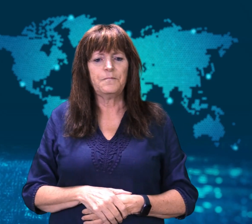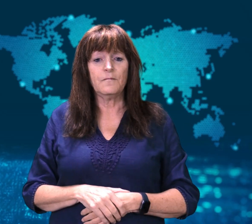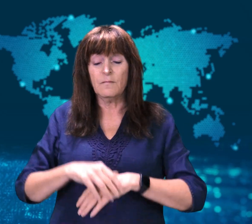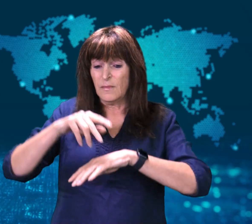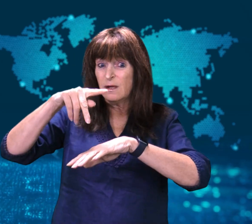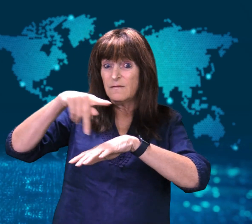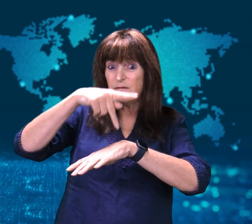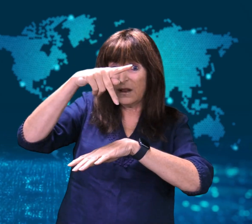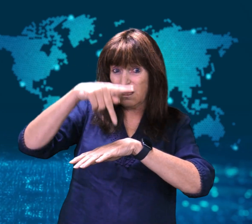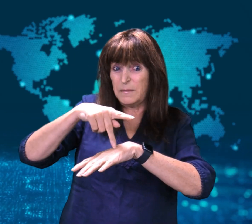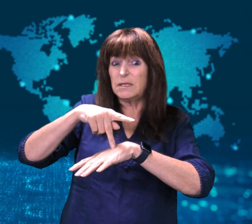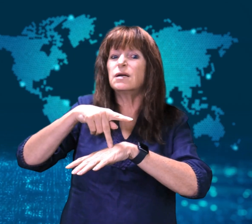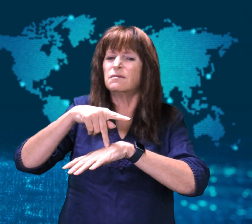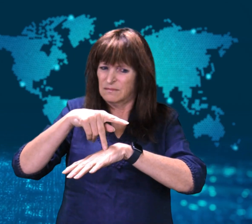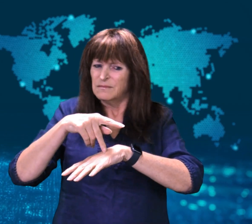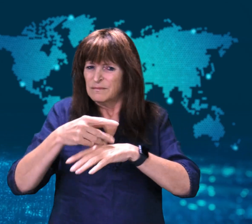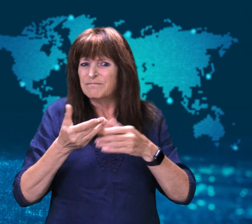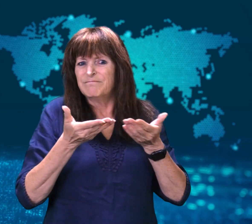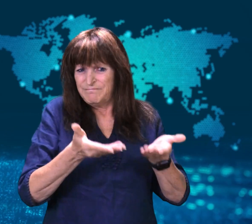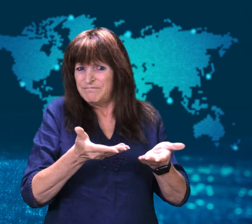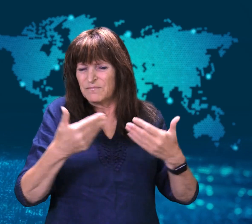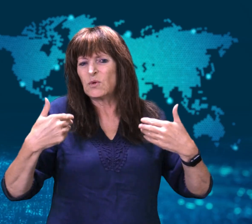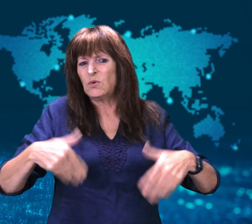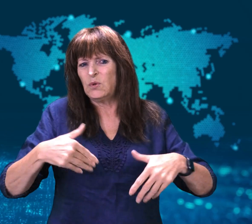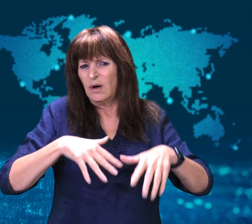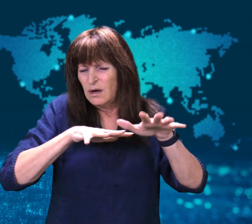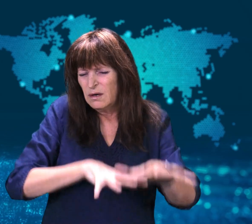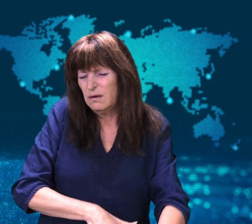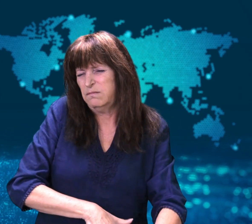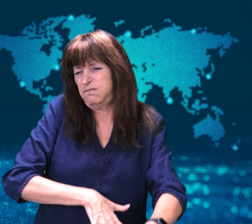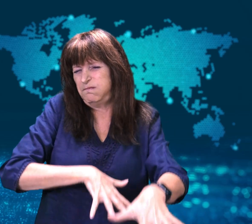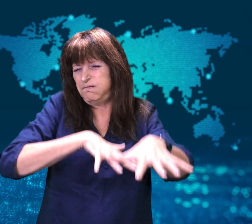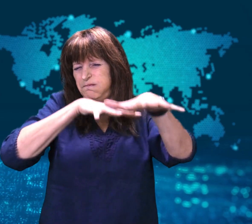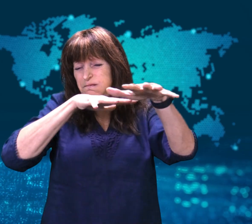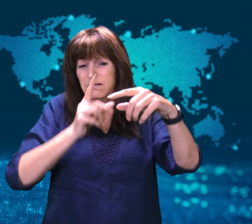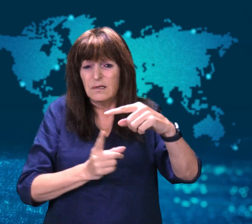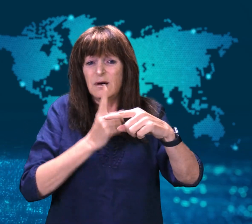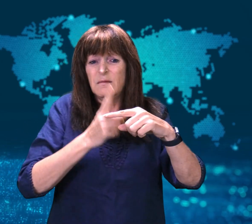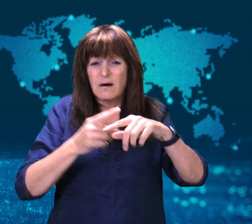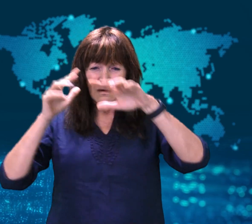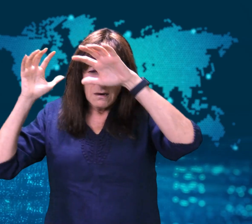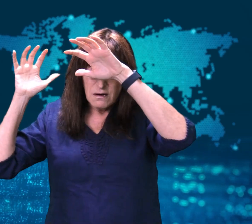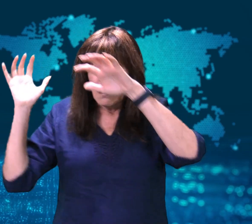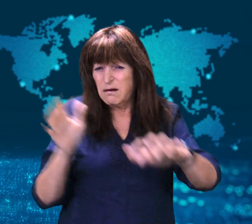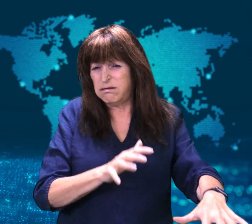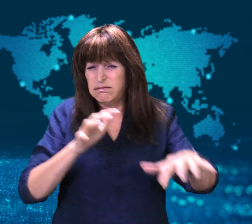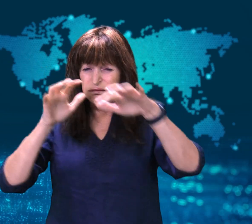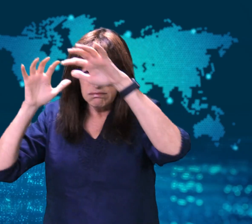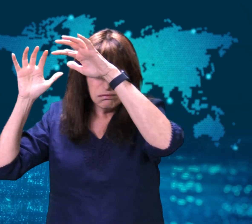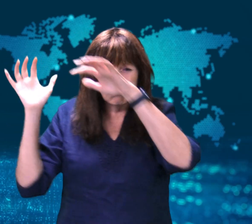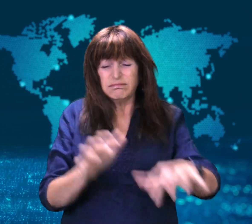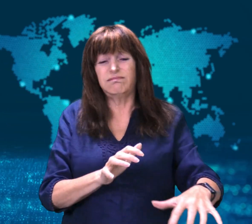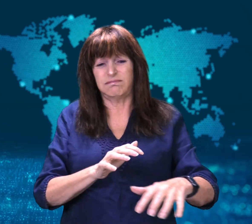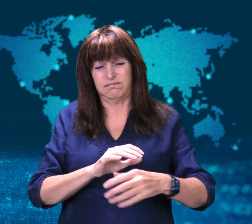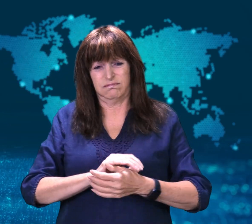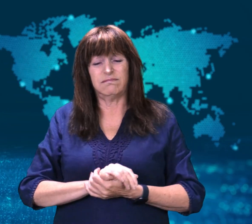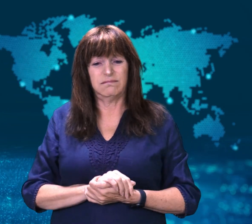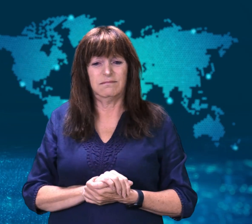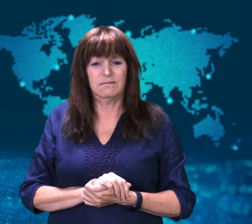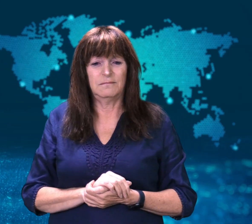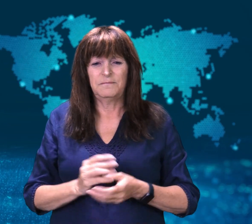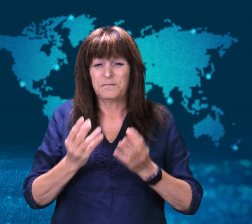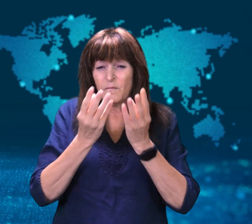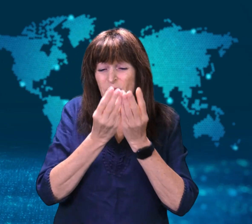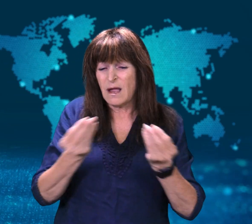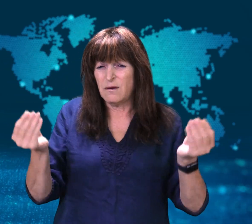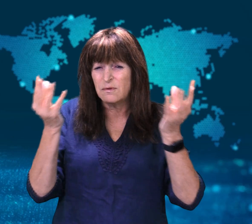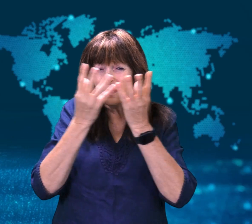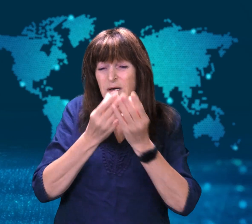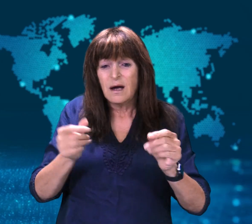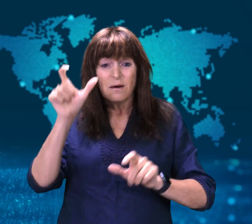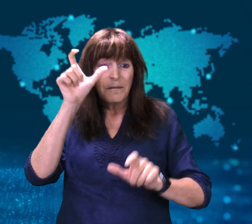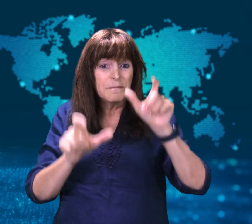The Philippines have also been hit with floods and torrential rains.